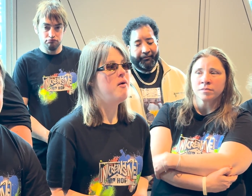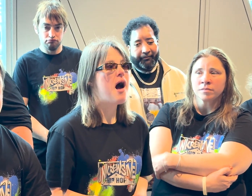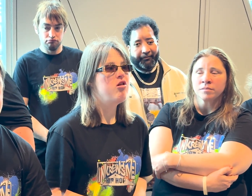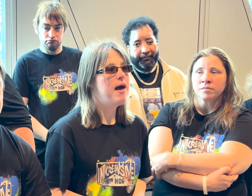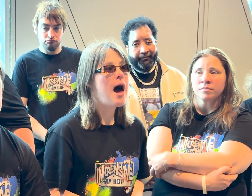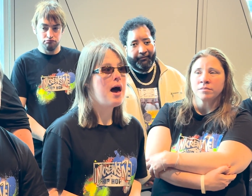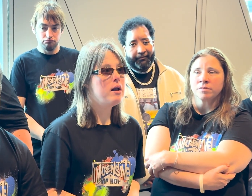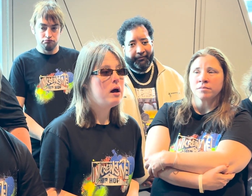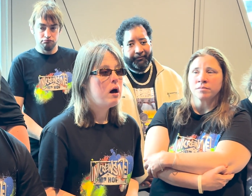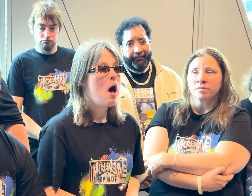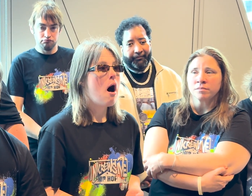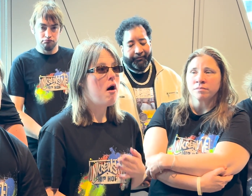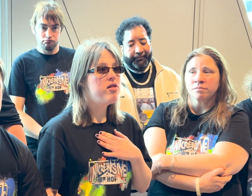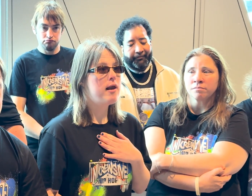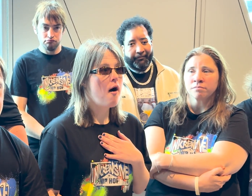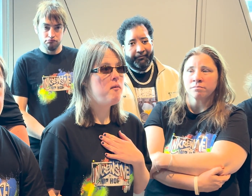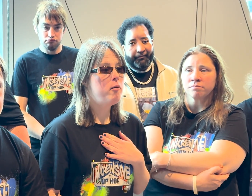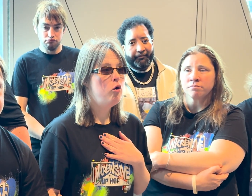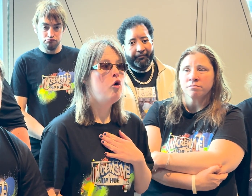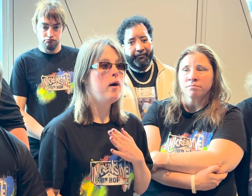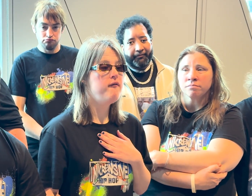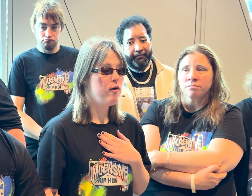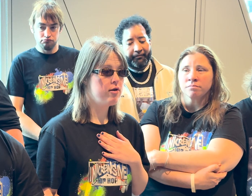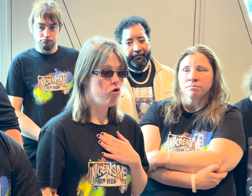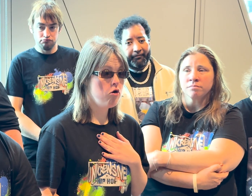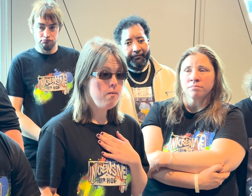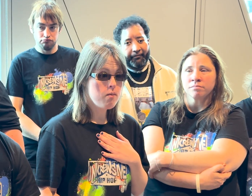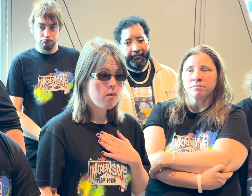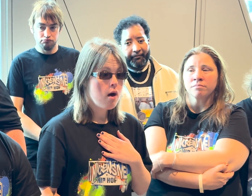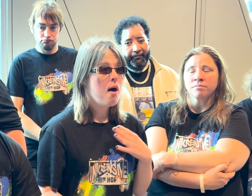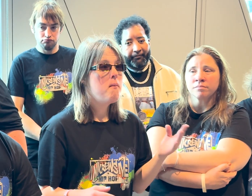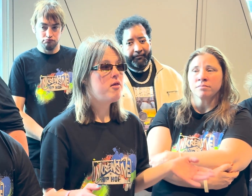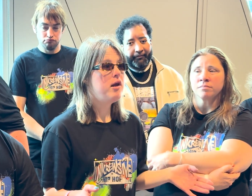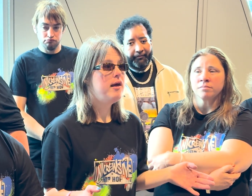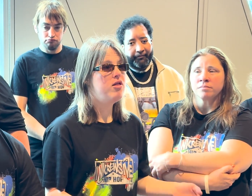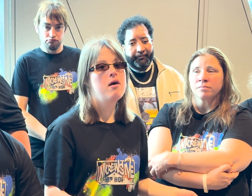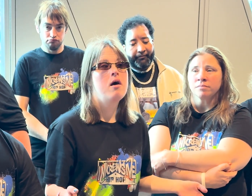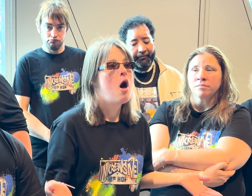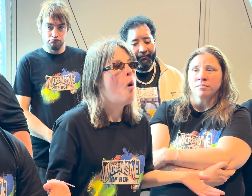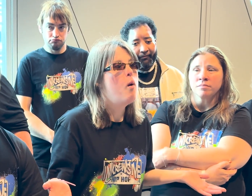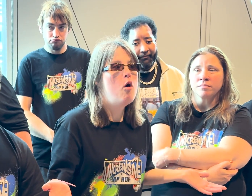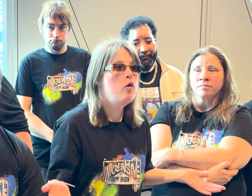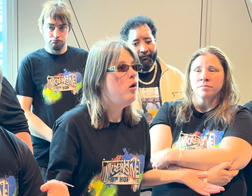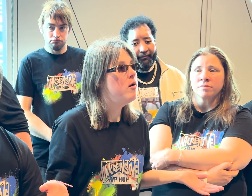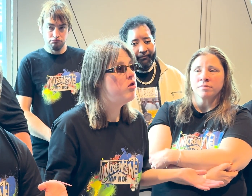but they actually can, and I that I for people who have down syndrome. But the thing is, we all human,